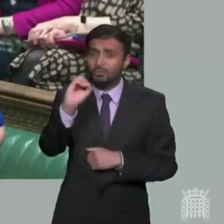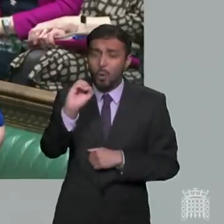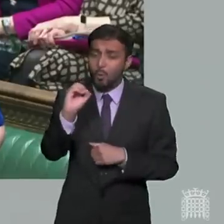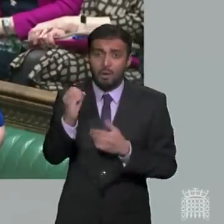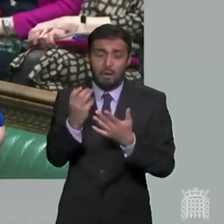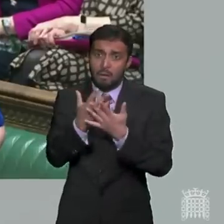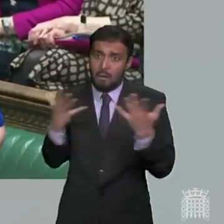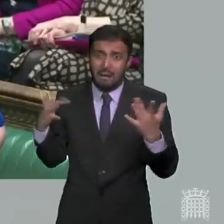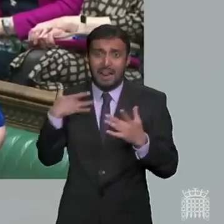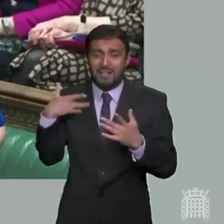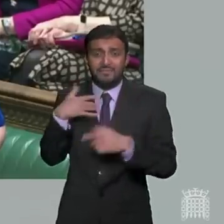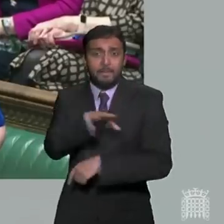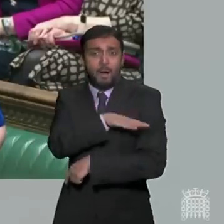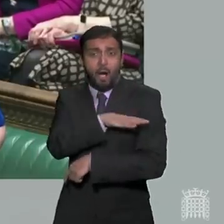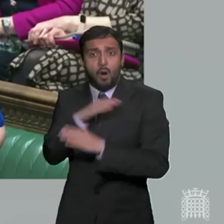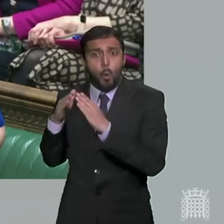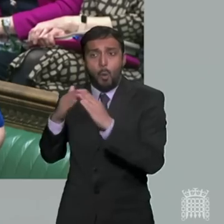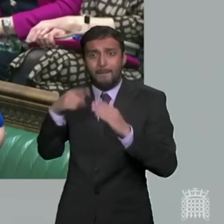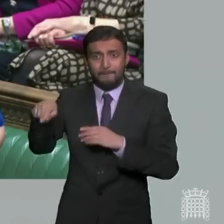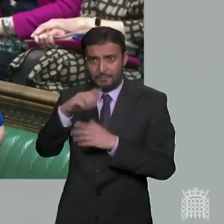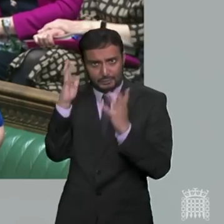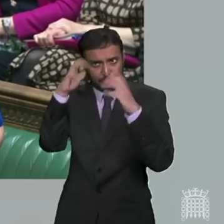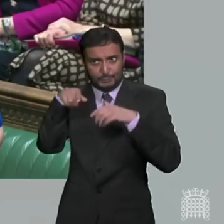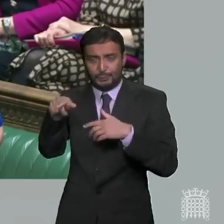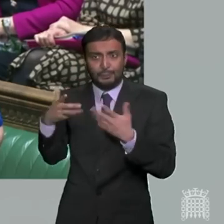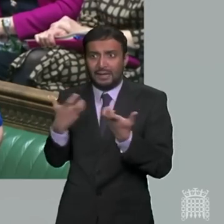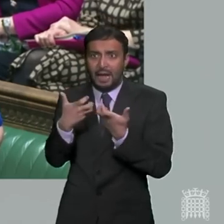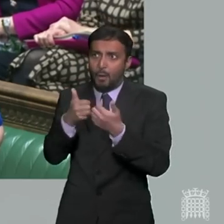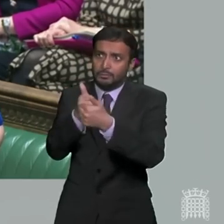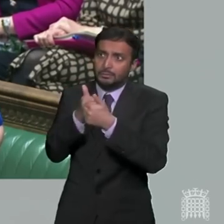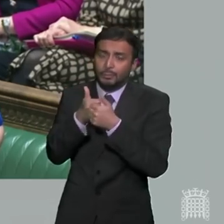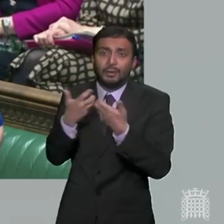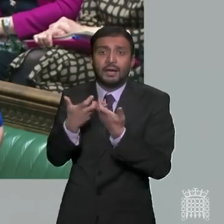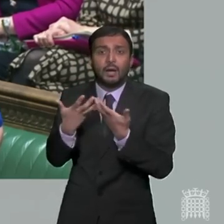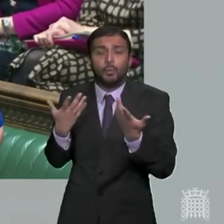Can my right hon. Friend the Prime Minister tell me when and how people living in park homes will receive